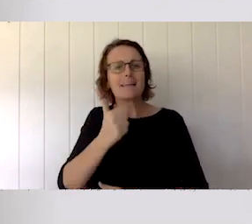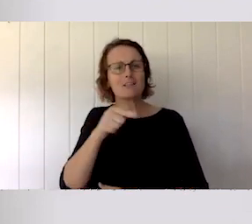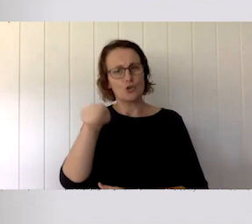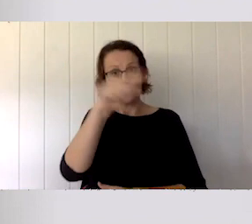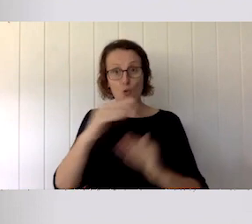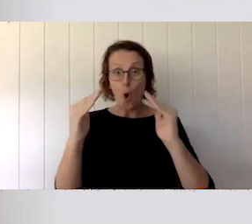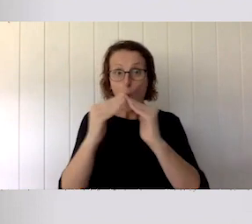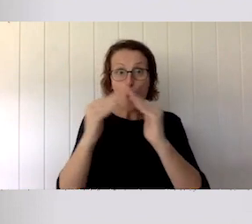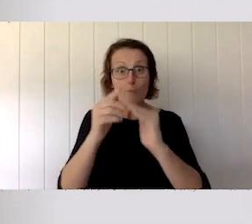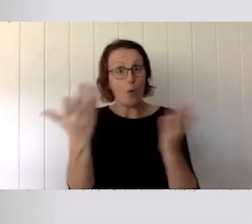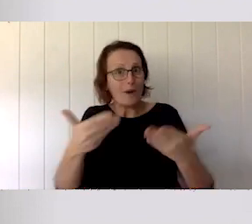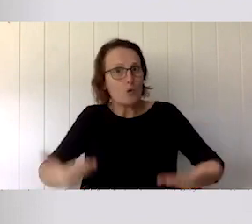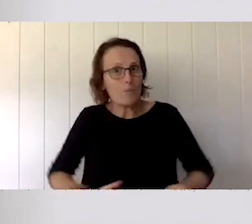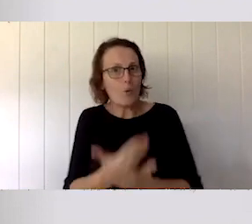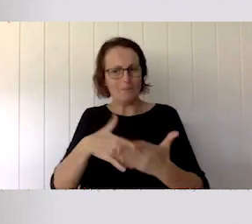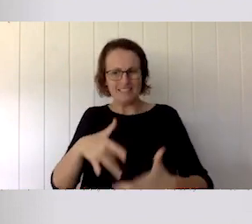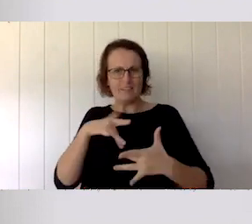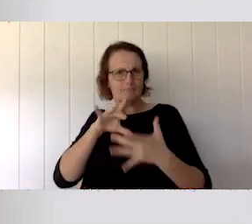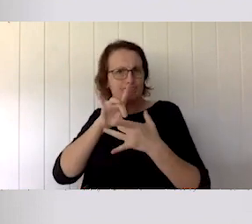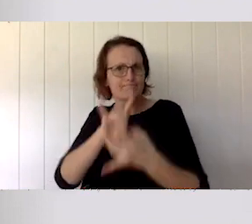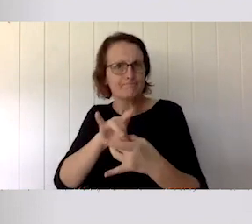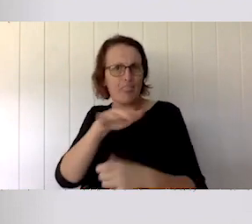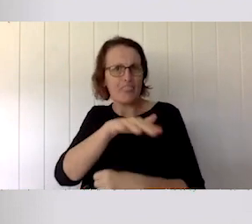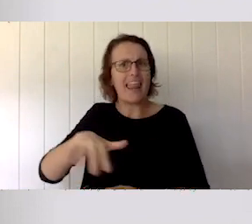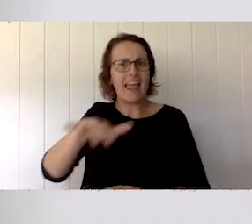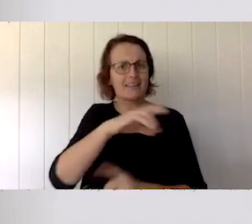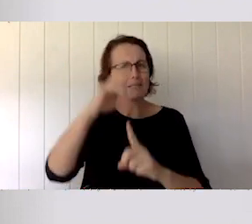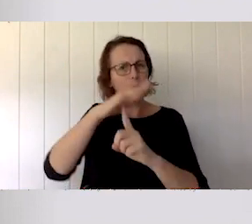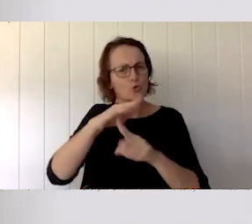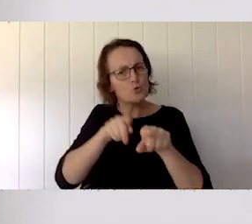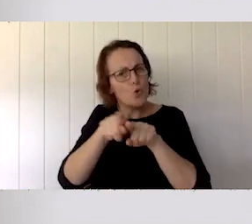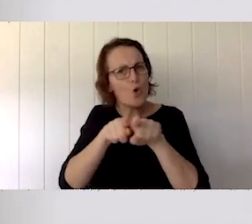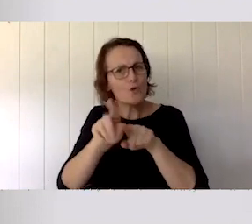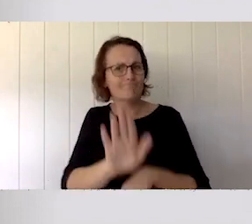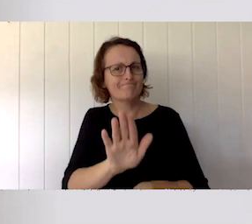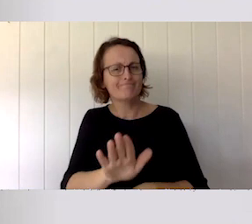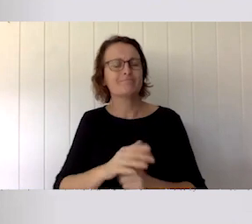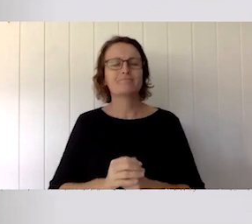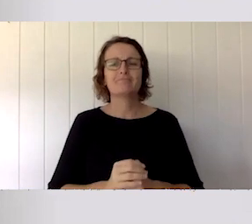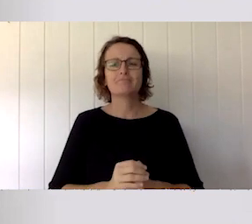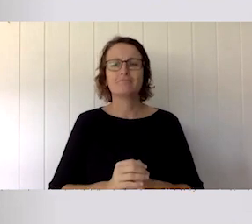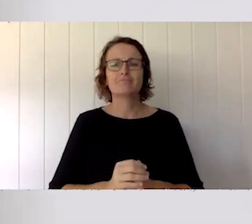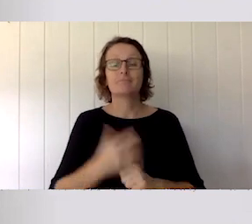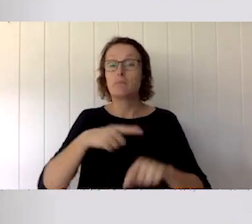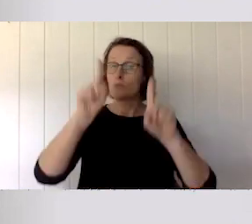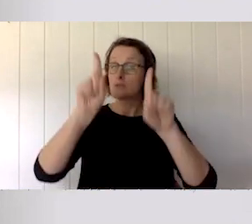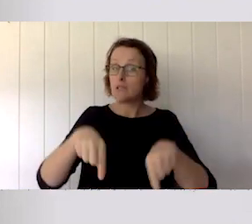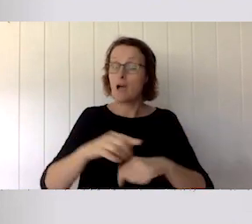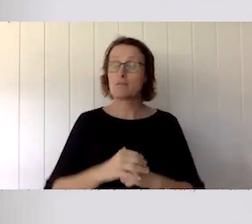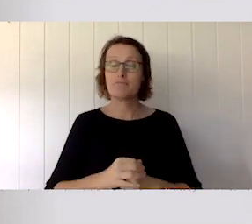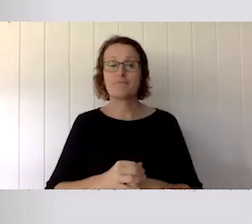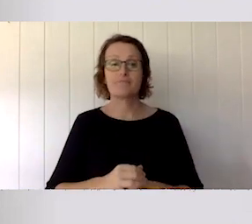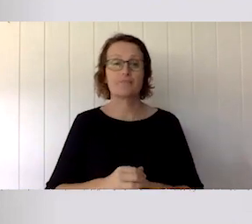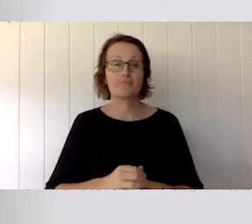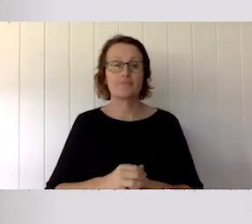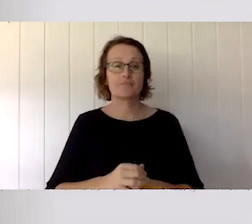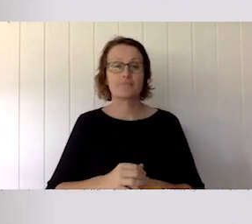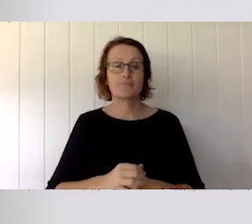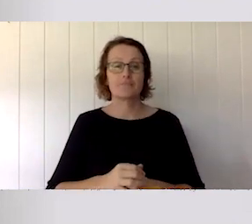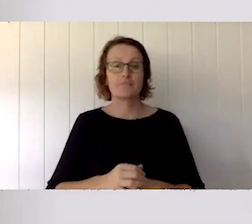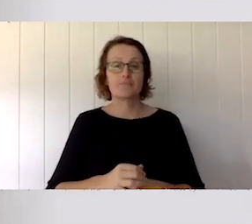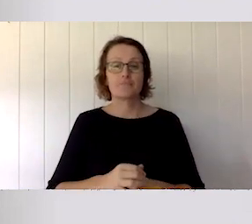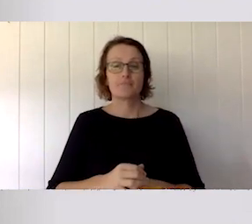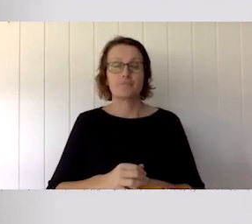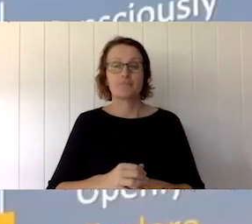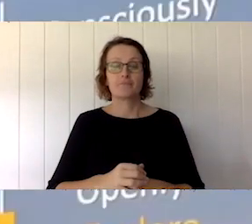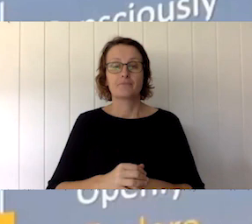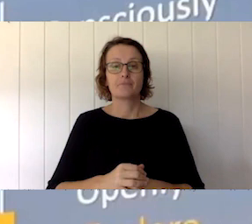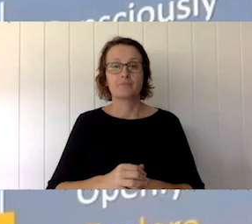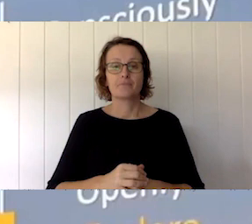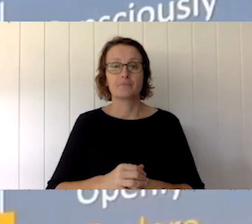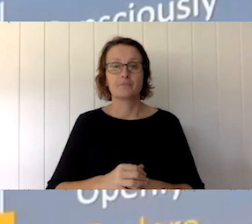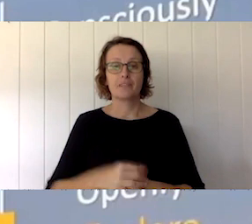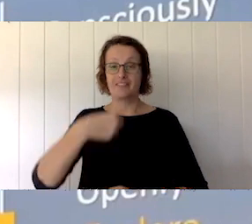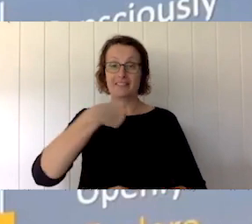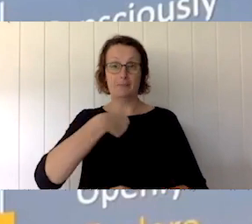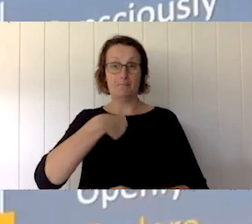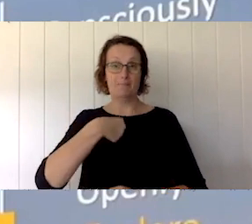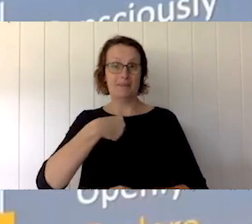born in, or both. Let me get started. This is me at my best. This